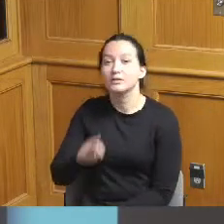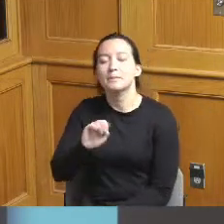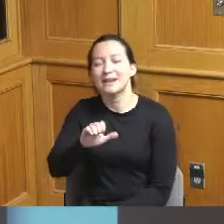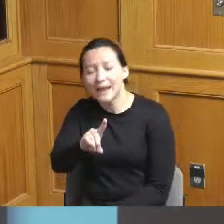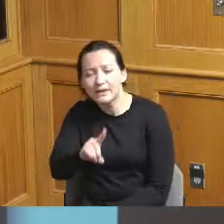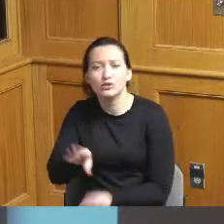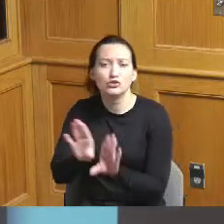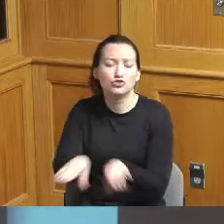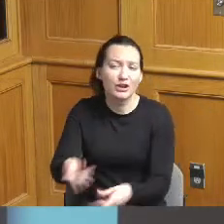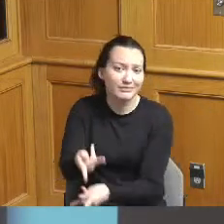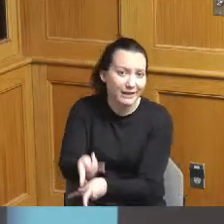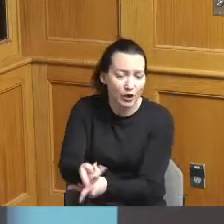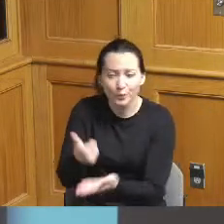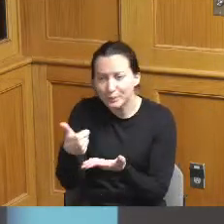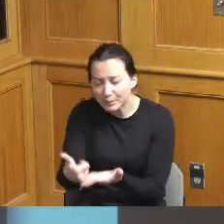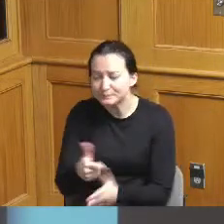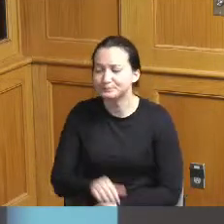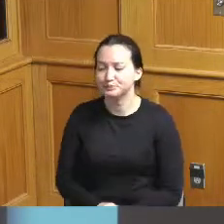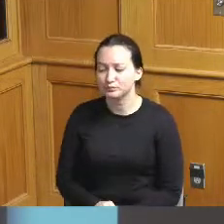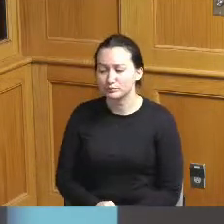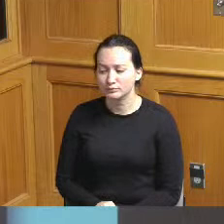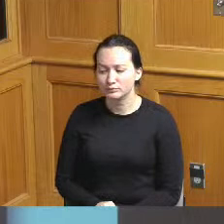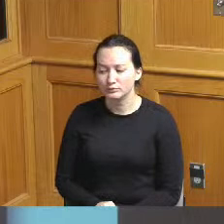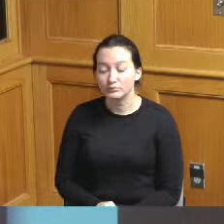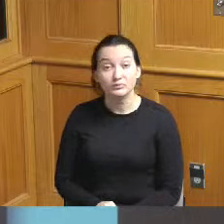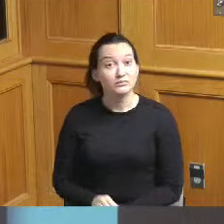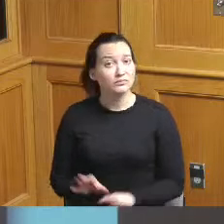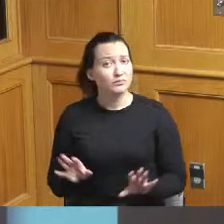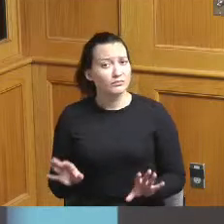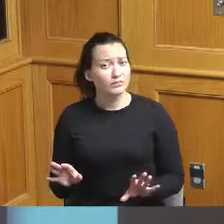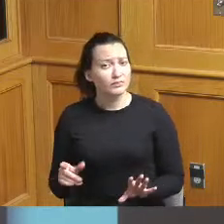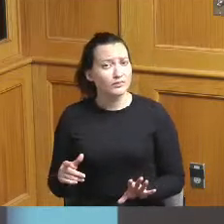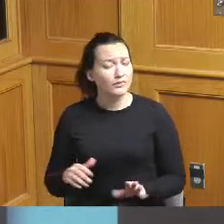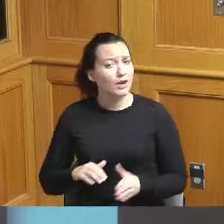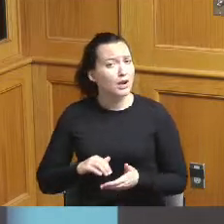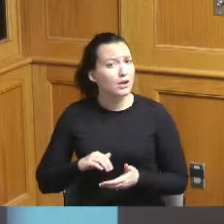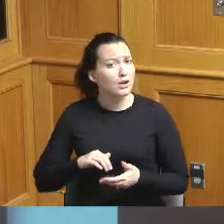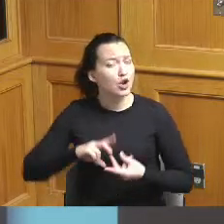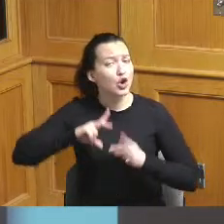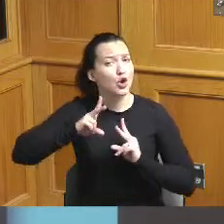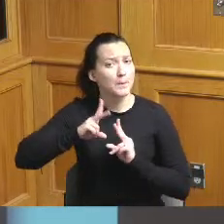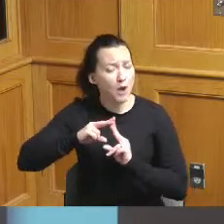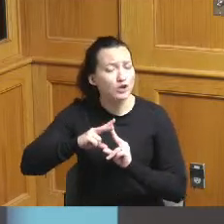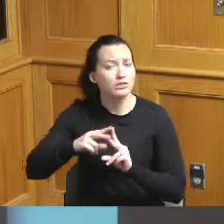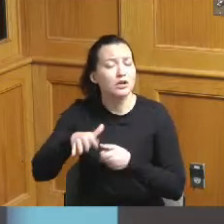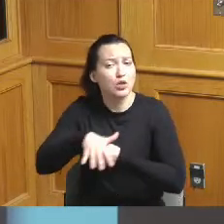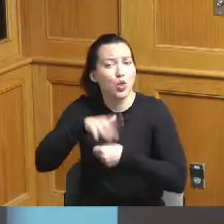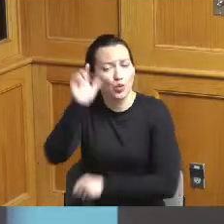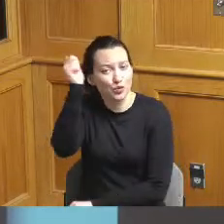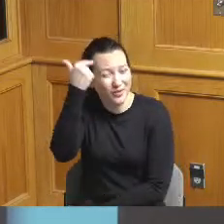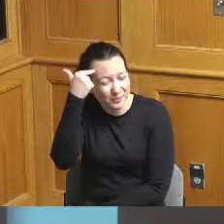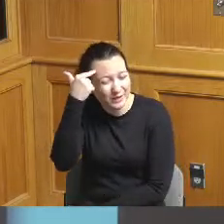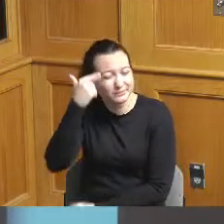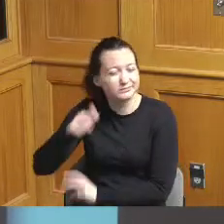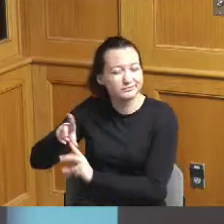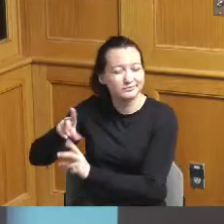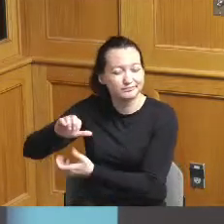and child care assistance we partner a great deal with our local government Partners a lot of whom